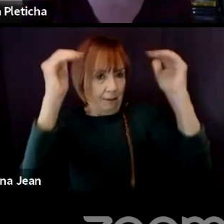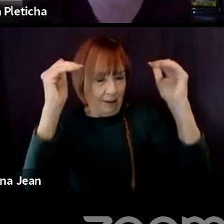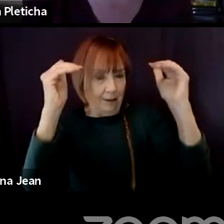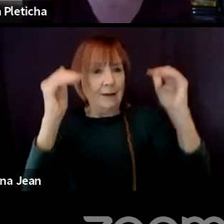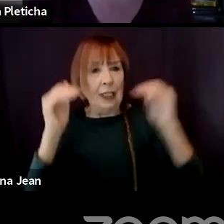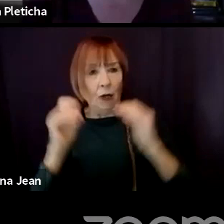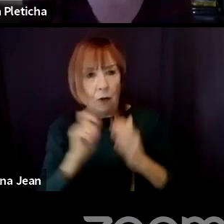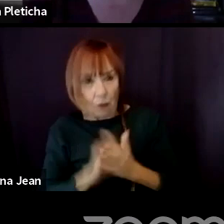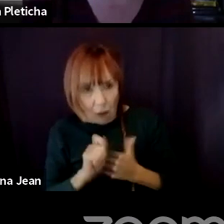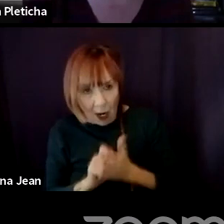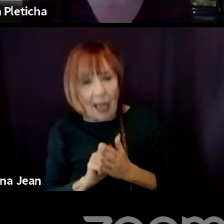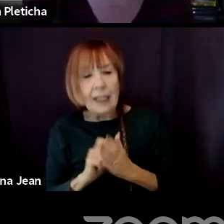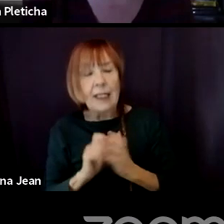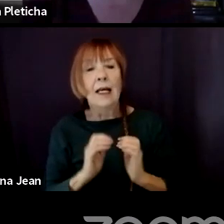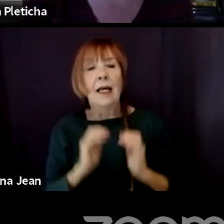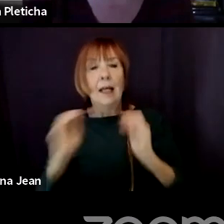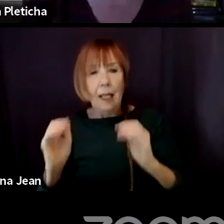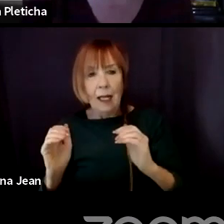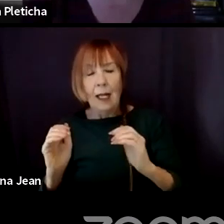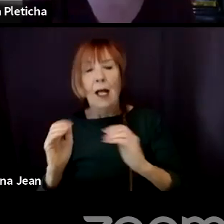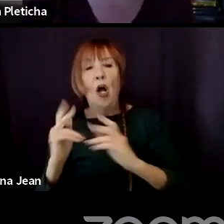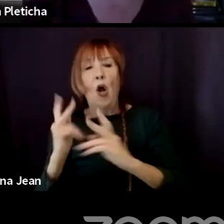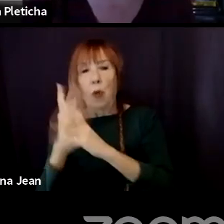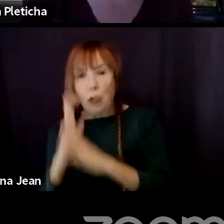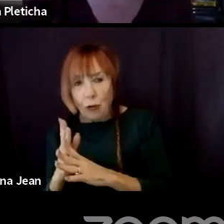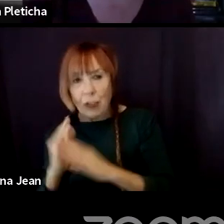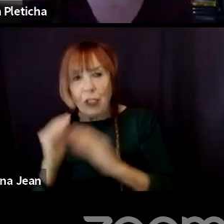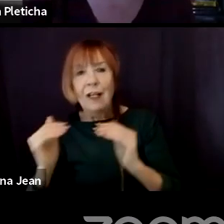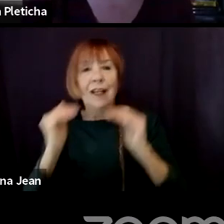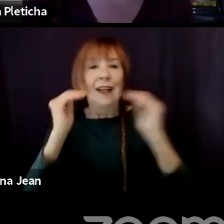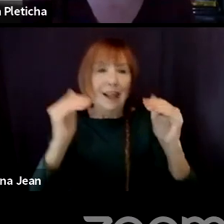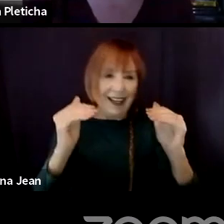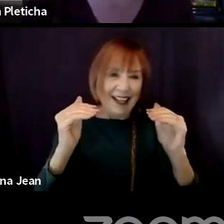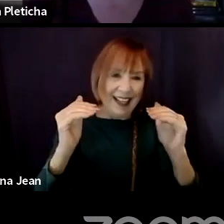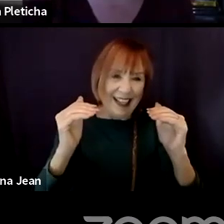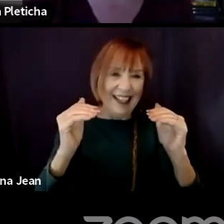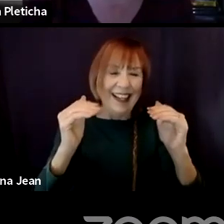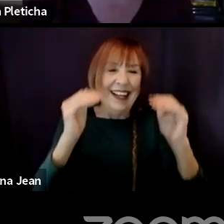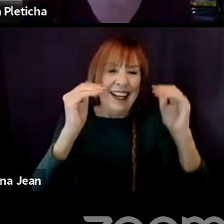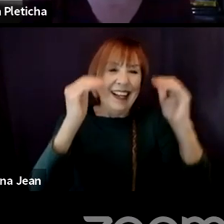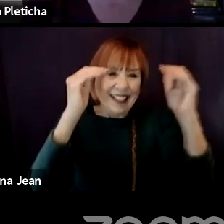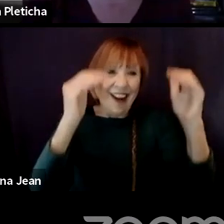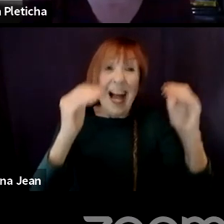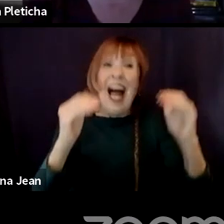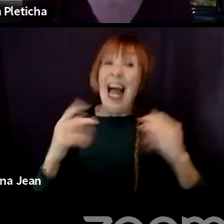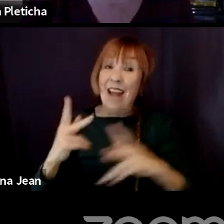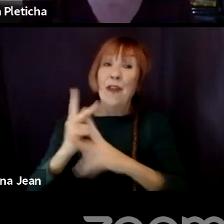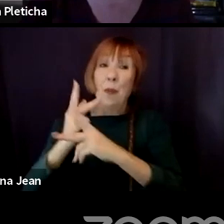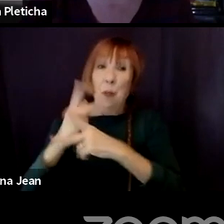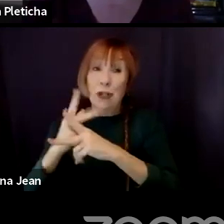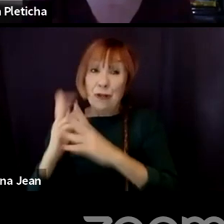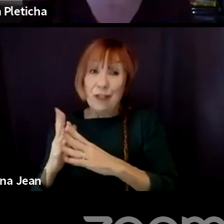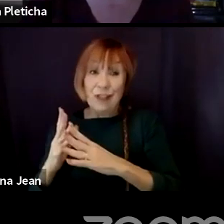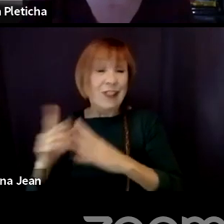like your job is to get it past the producers in the best shape you can. And so obviously, you might not like